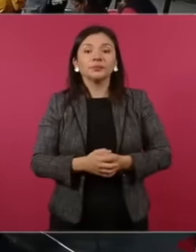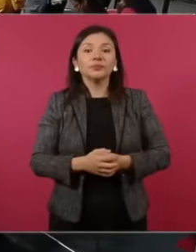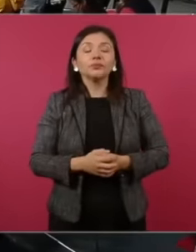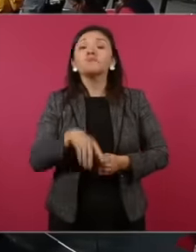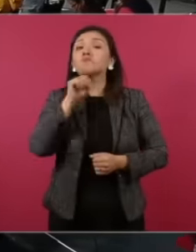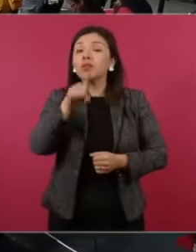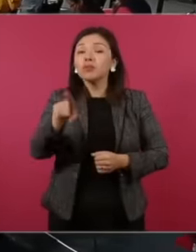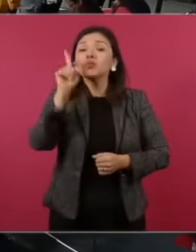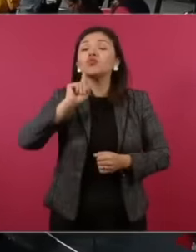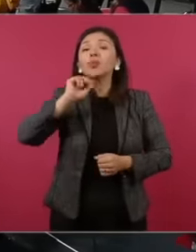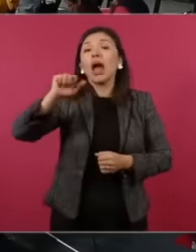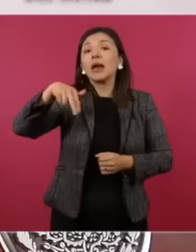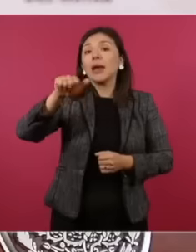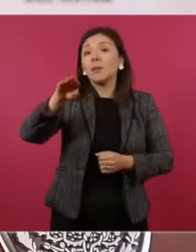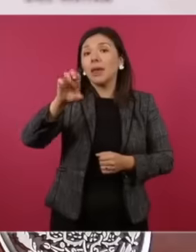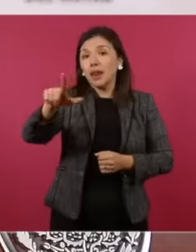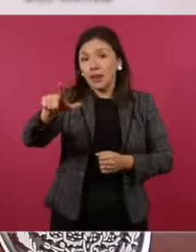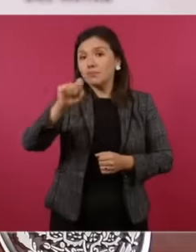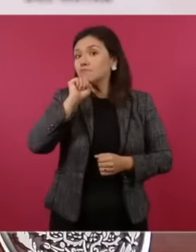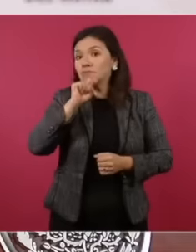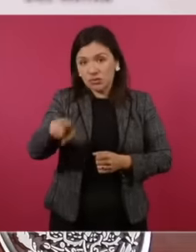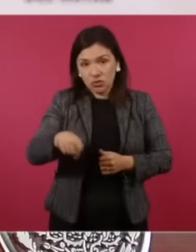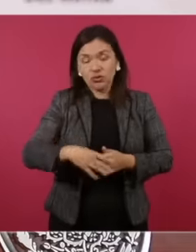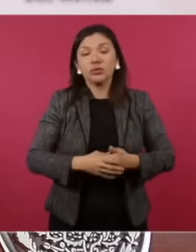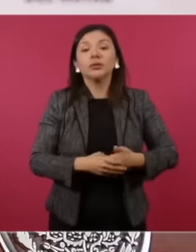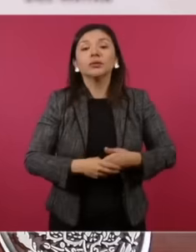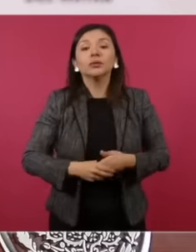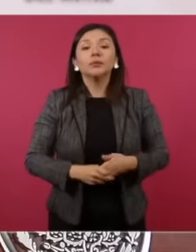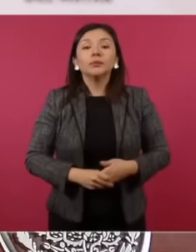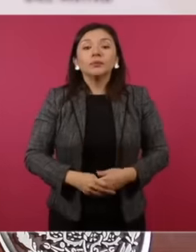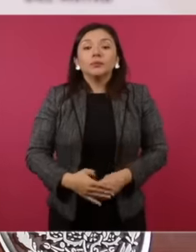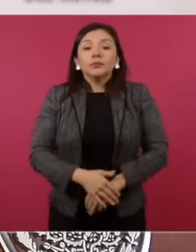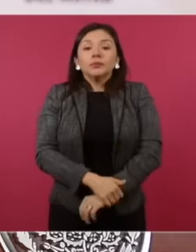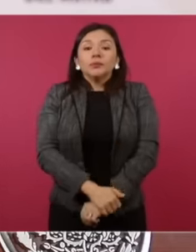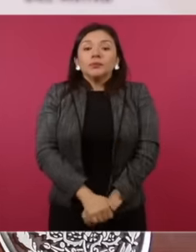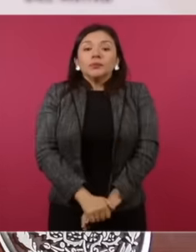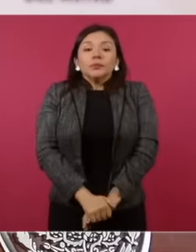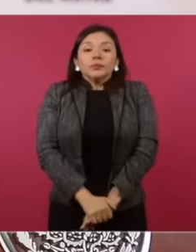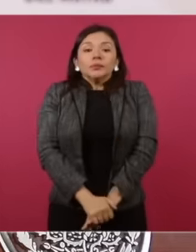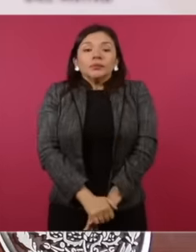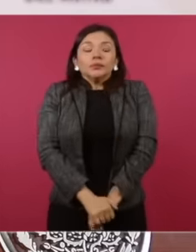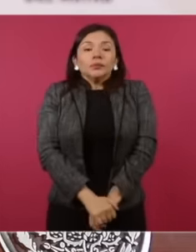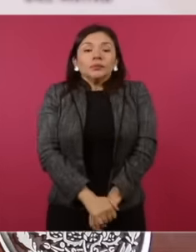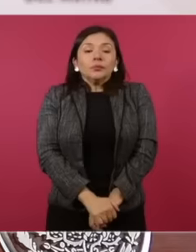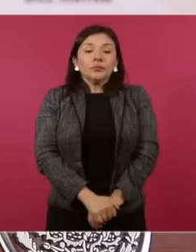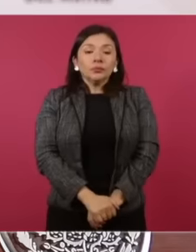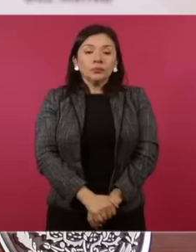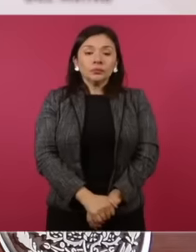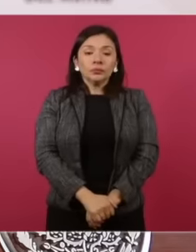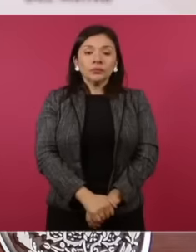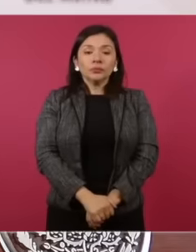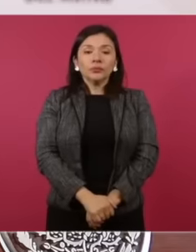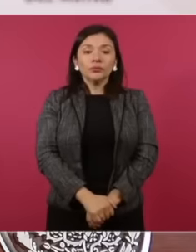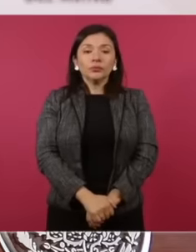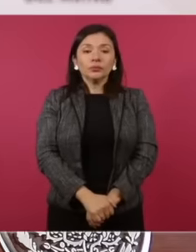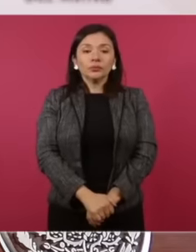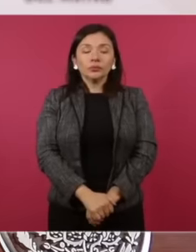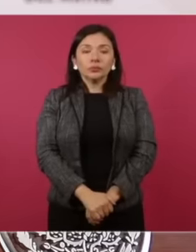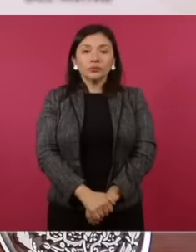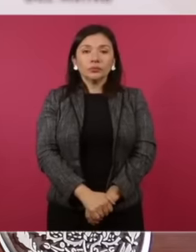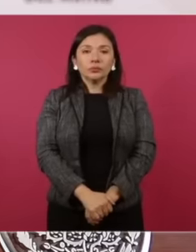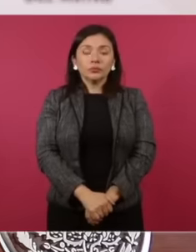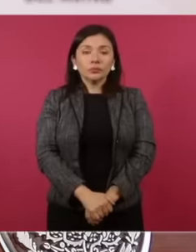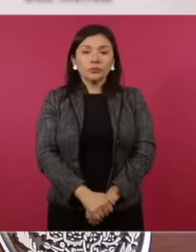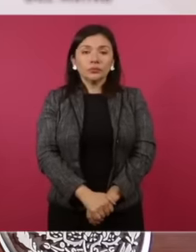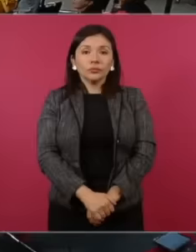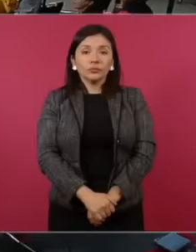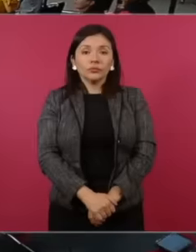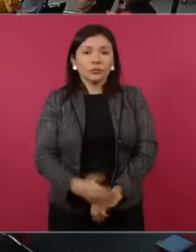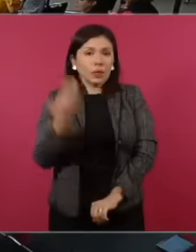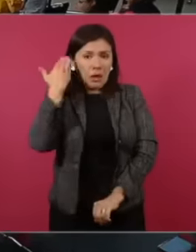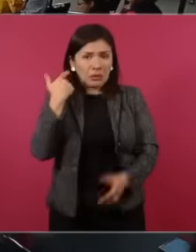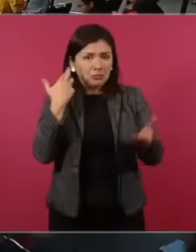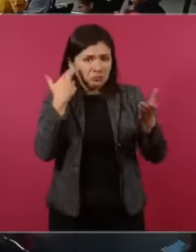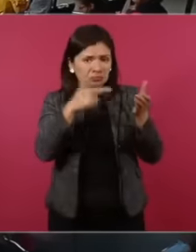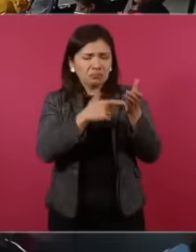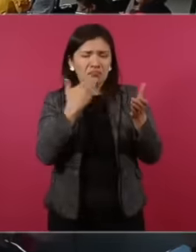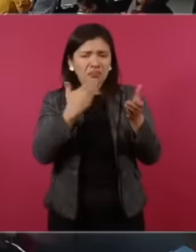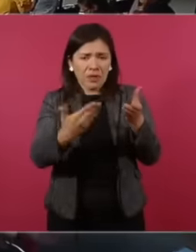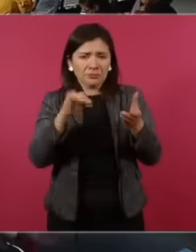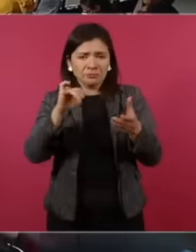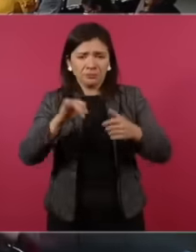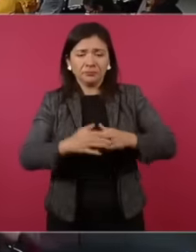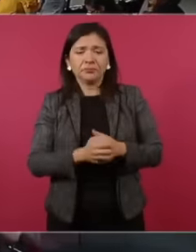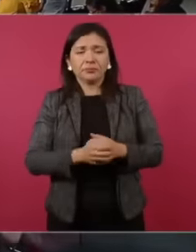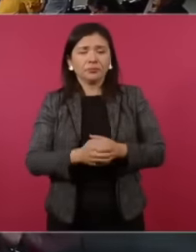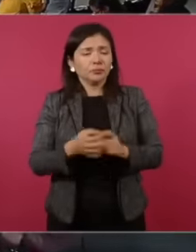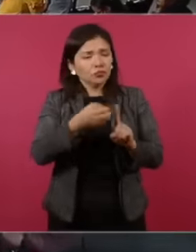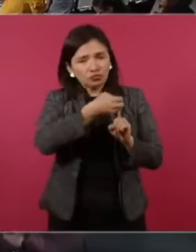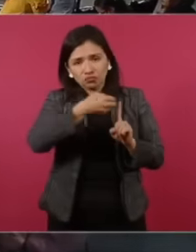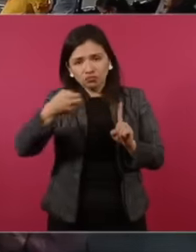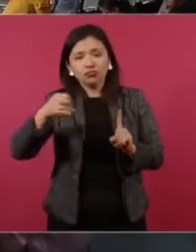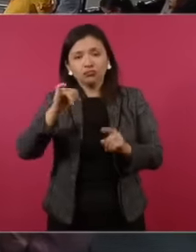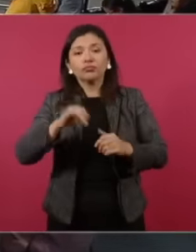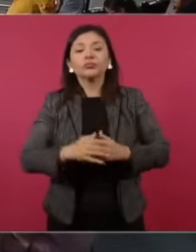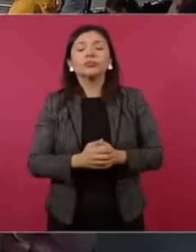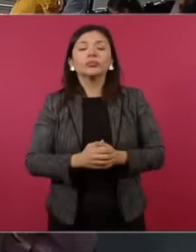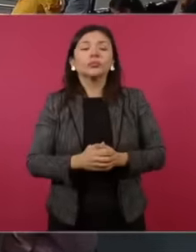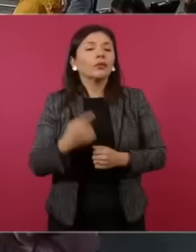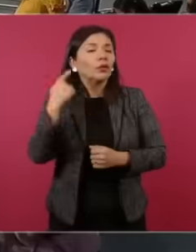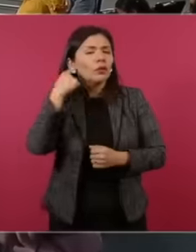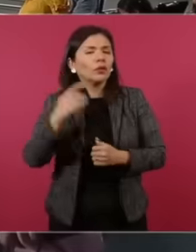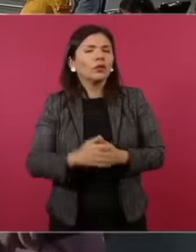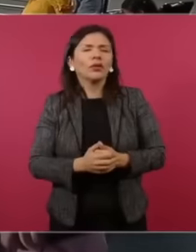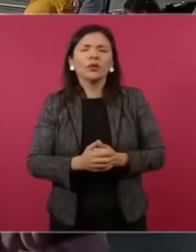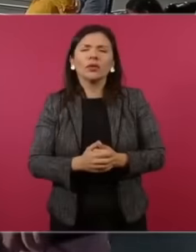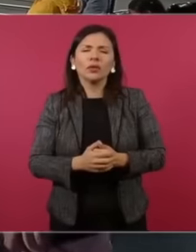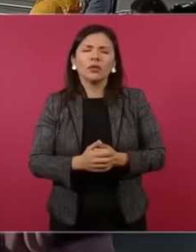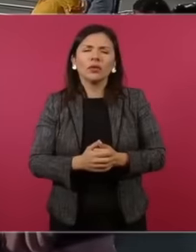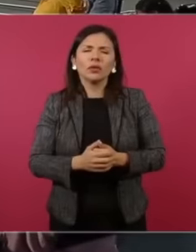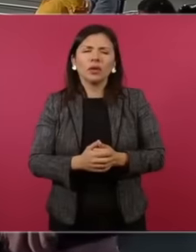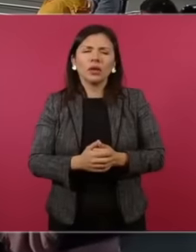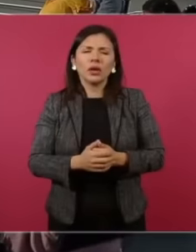she yes the one I put was heard well Yes yes it was heard well everything complete very reliable that